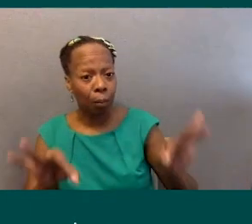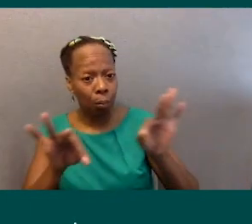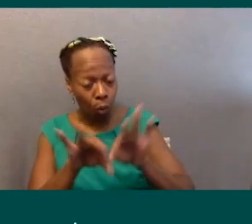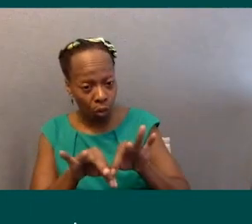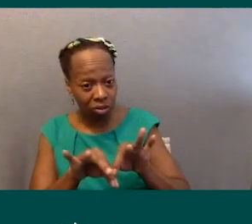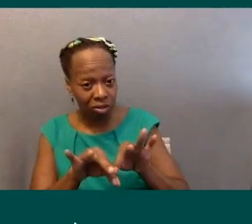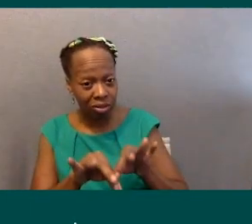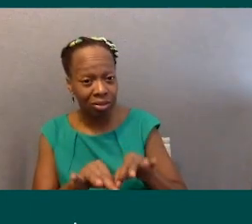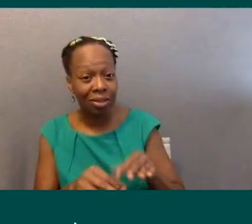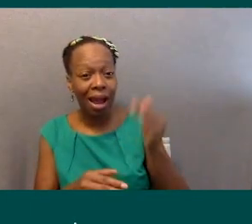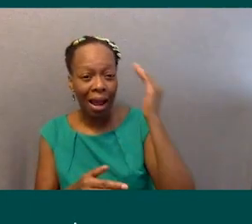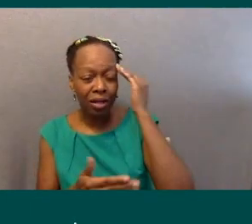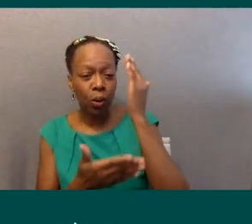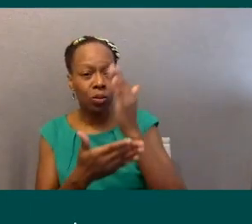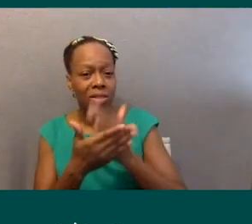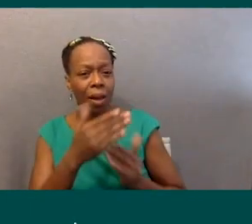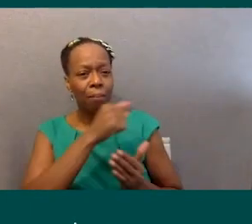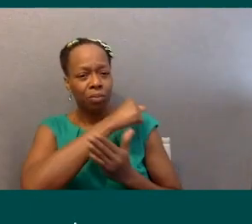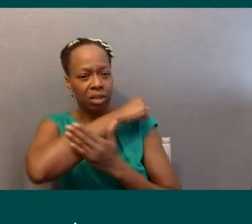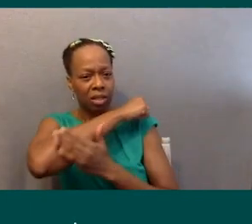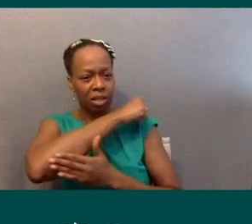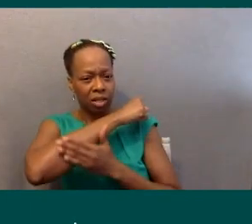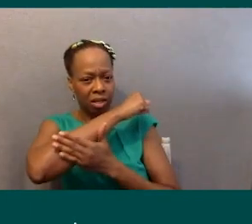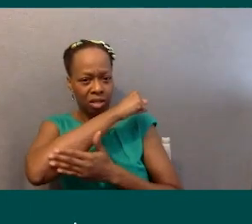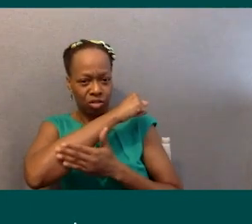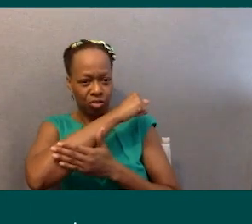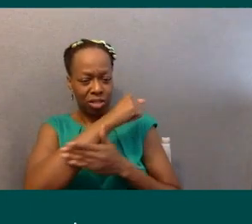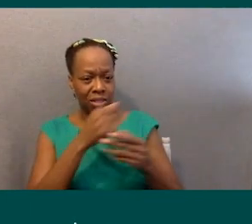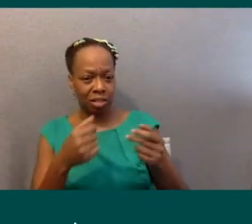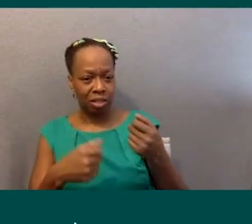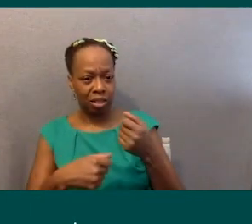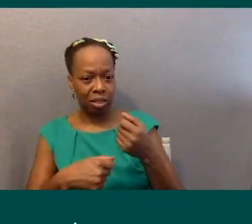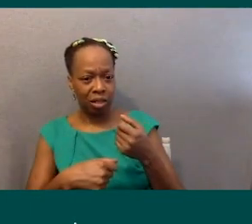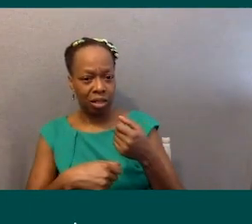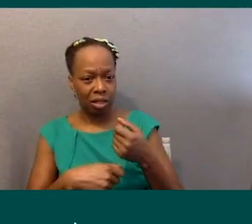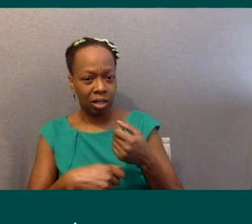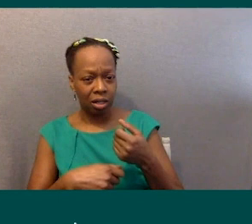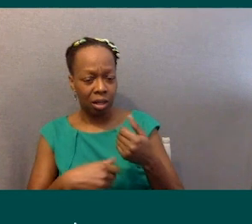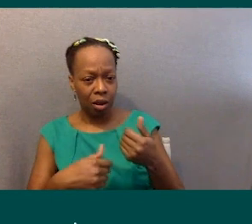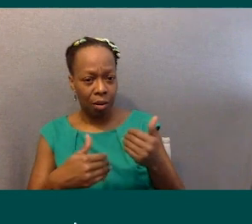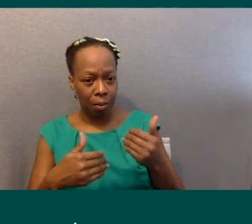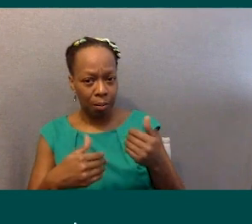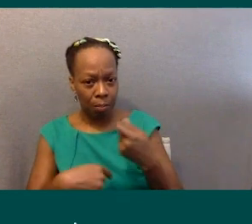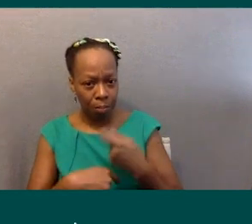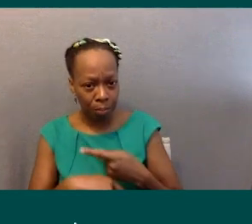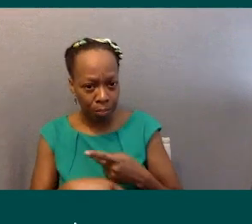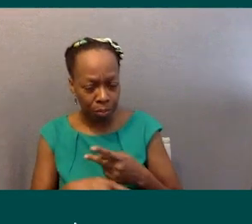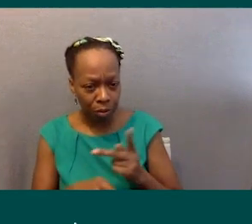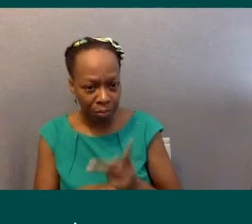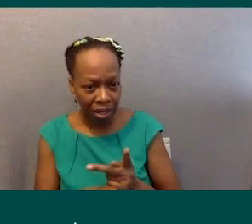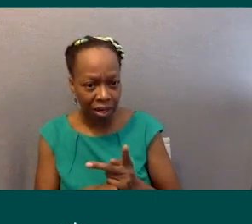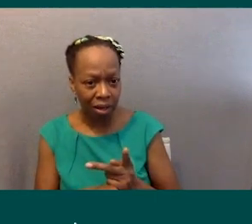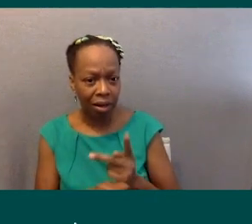they allow therapist or some nurse. When I went to Africa, actually dentist told me,